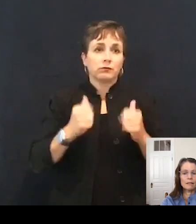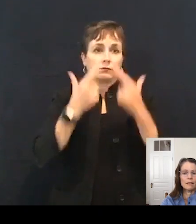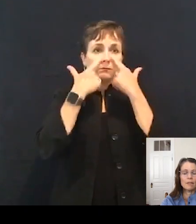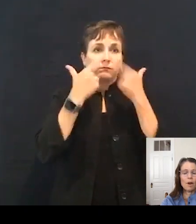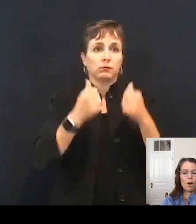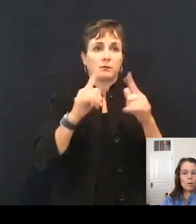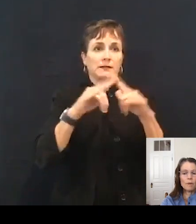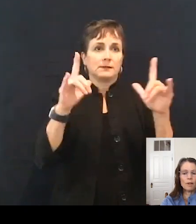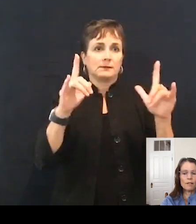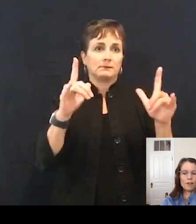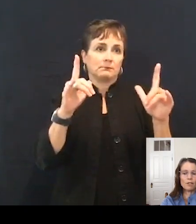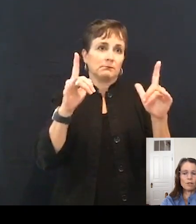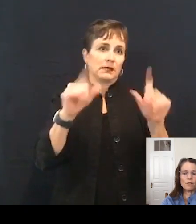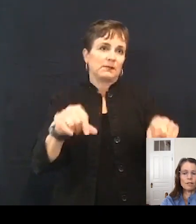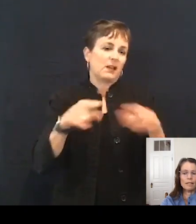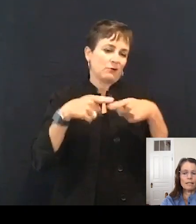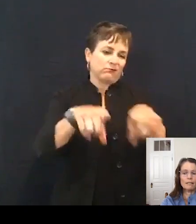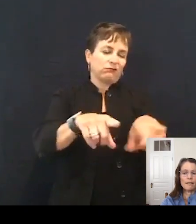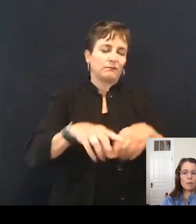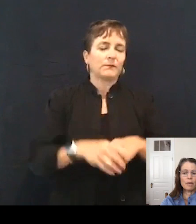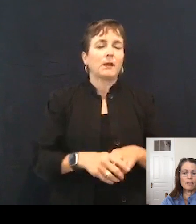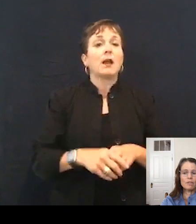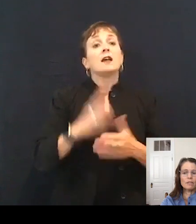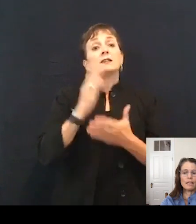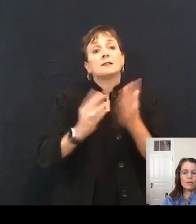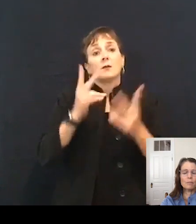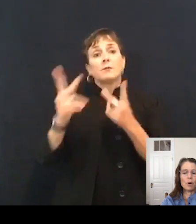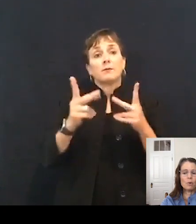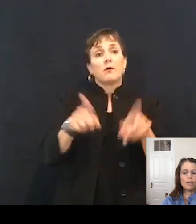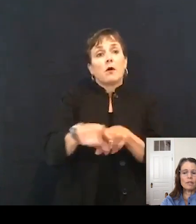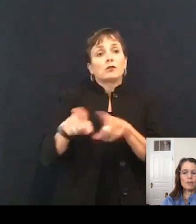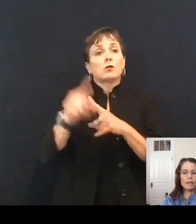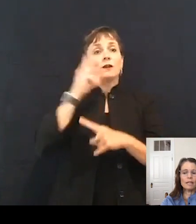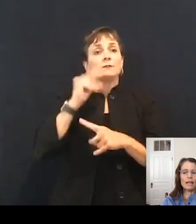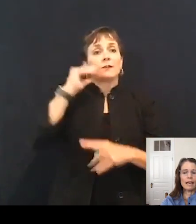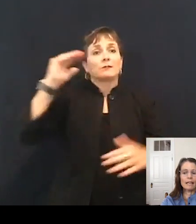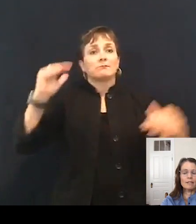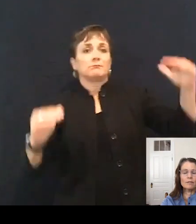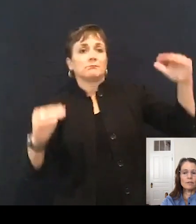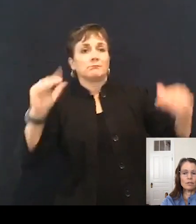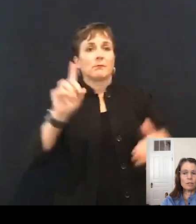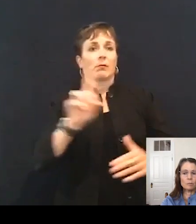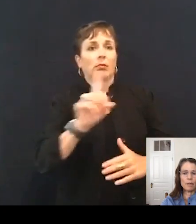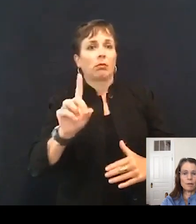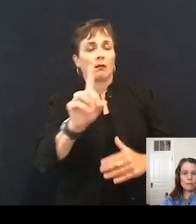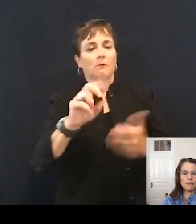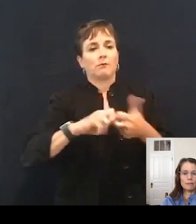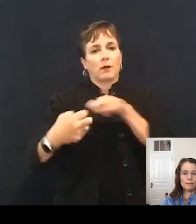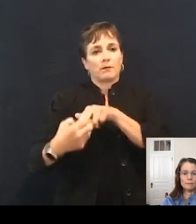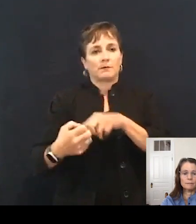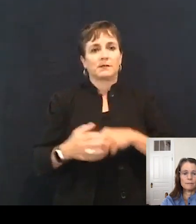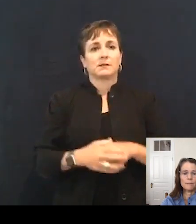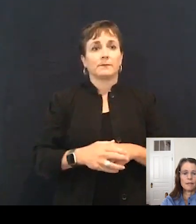The hallmark of Usher is that patients have both hearing and vision impairments.